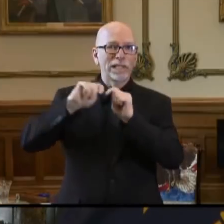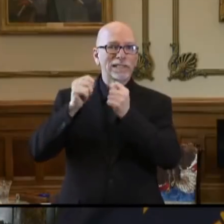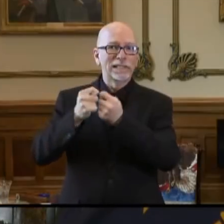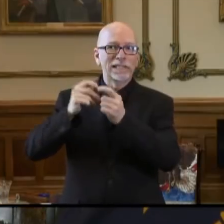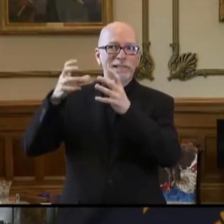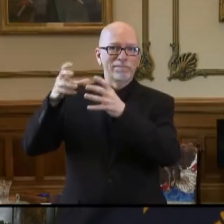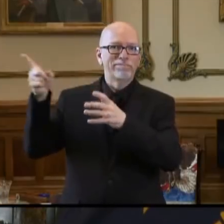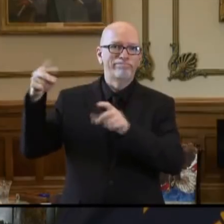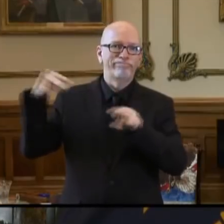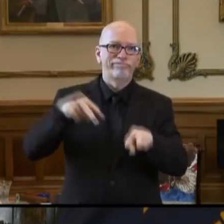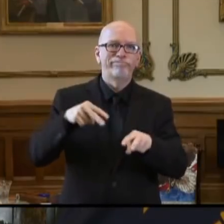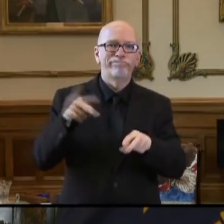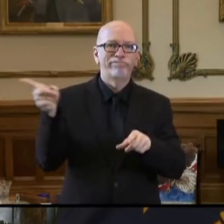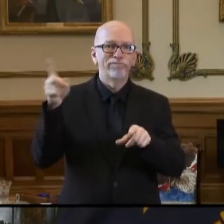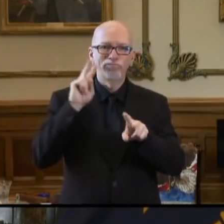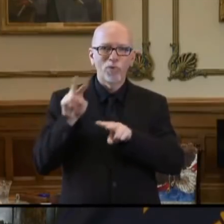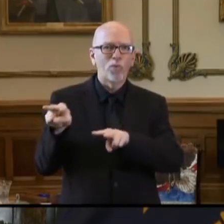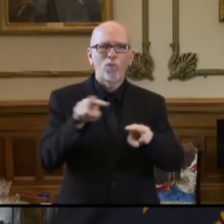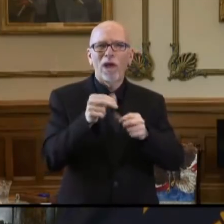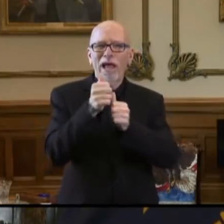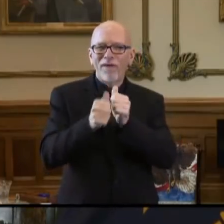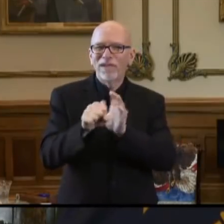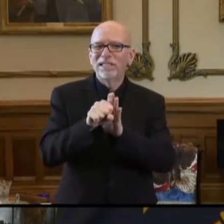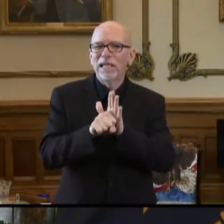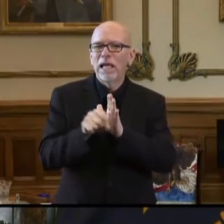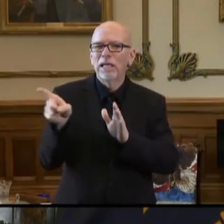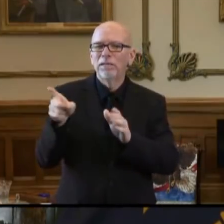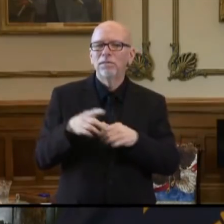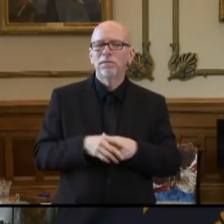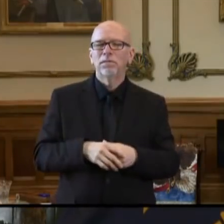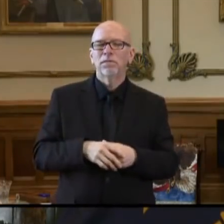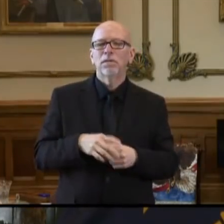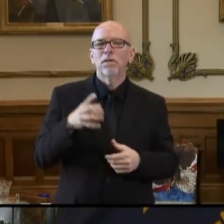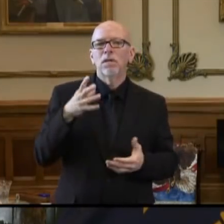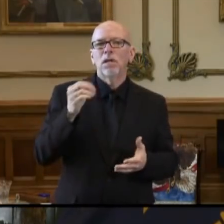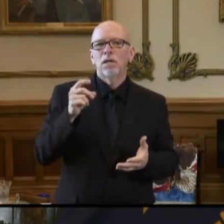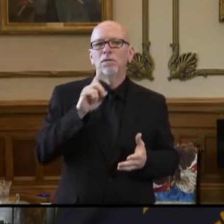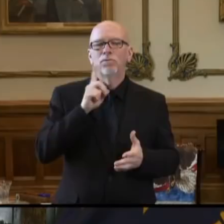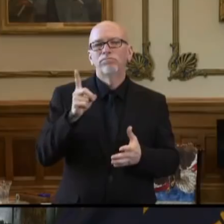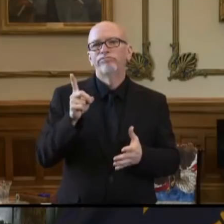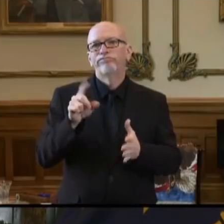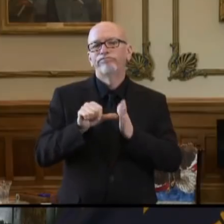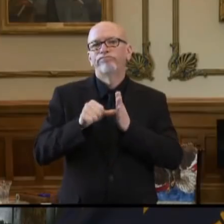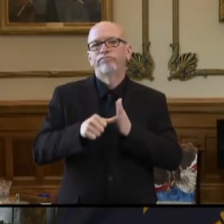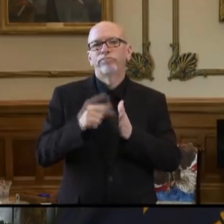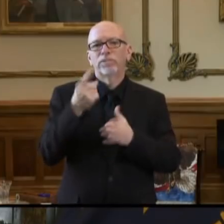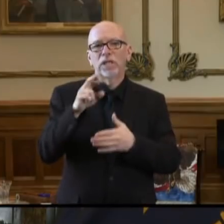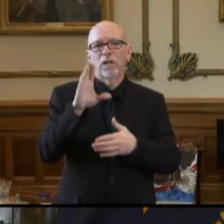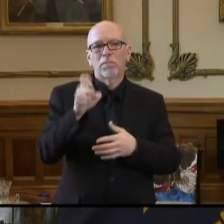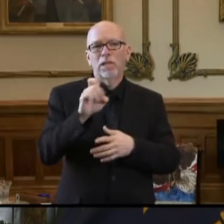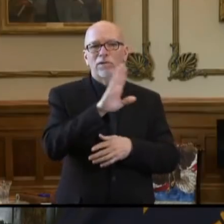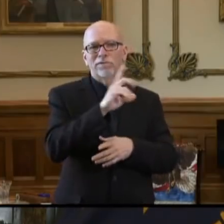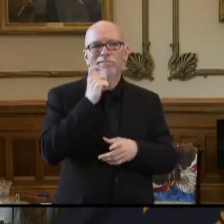NUMBERS AND TRACK THE NUMBERS AND I APPRECIATE THEIR WHOLE FEDERAL TEAM WITH EYES ON EVERY